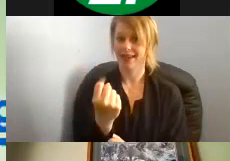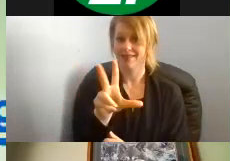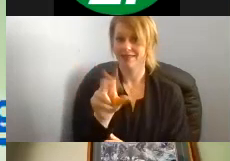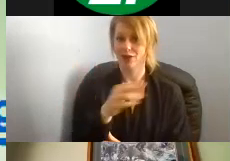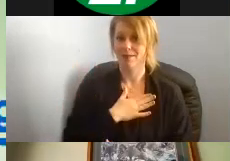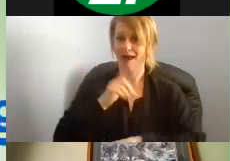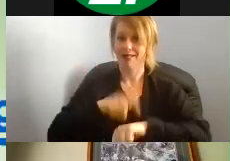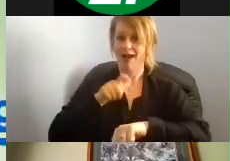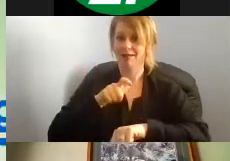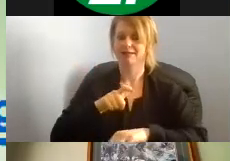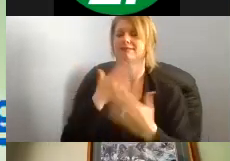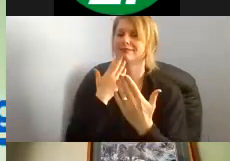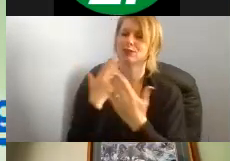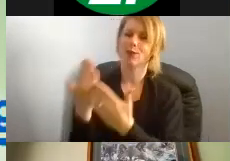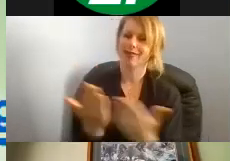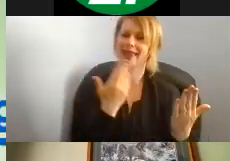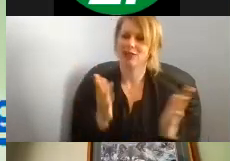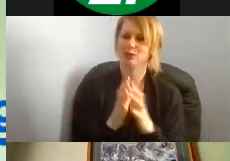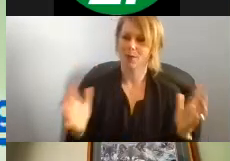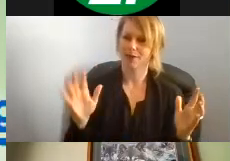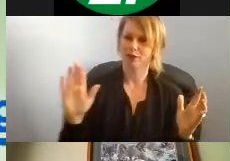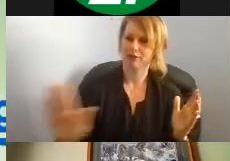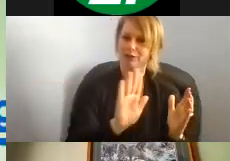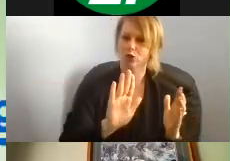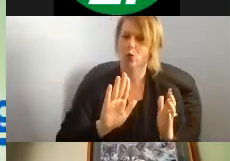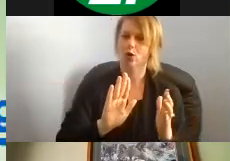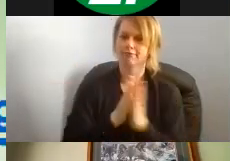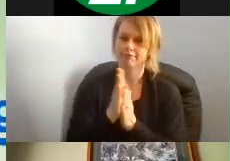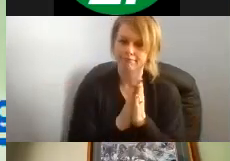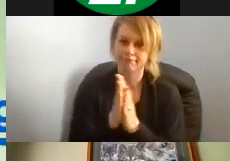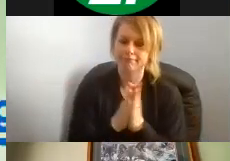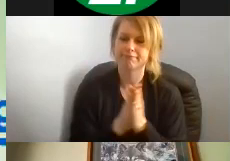I want to thank everybody very much for your passion, your interest in